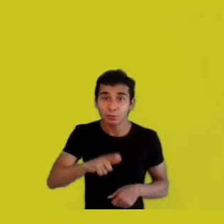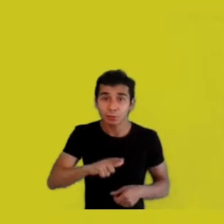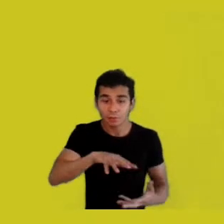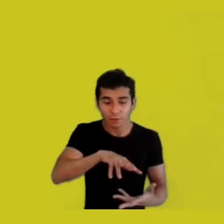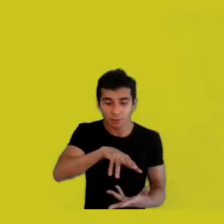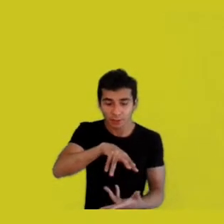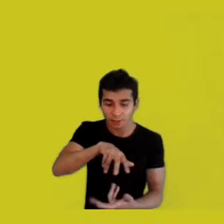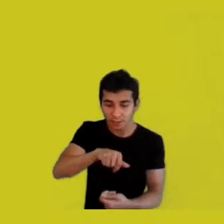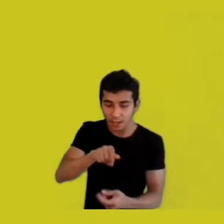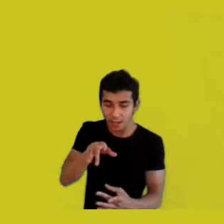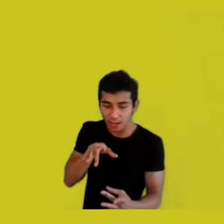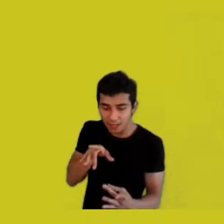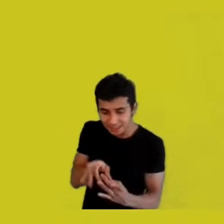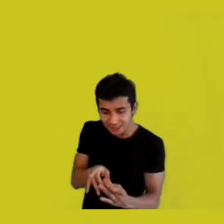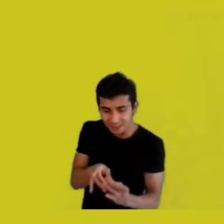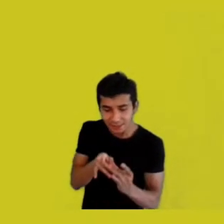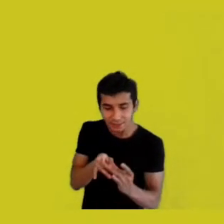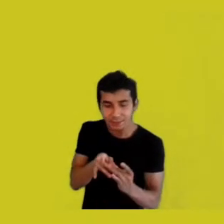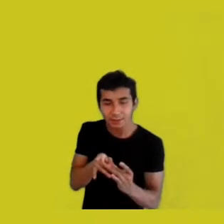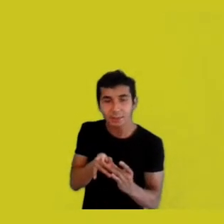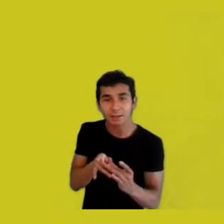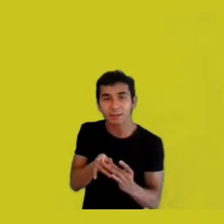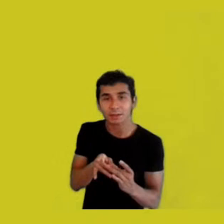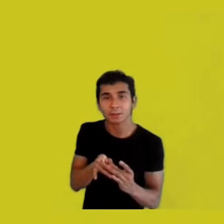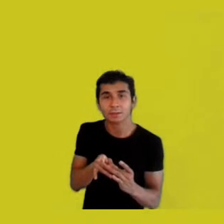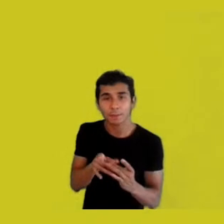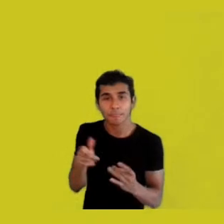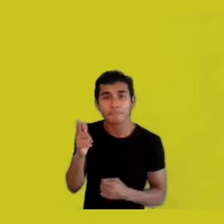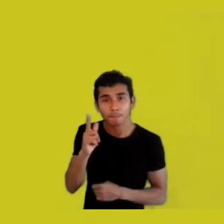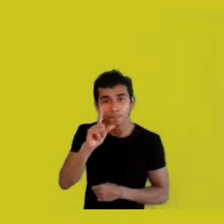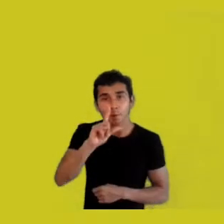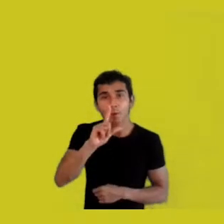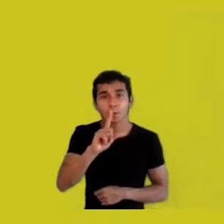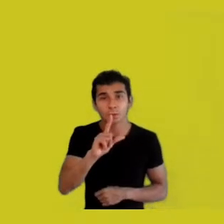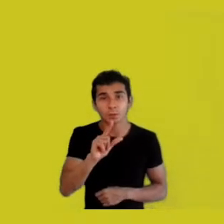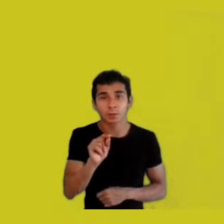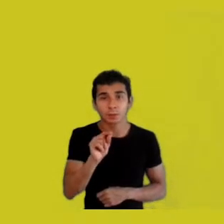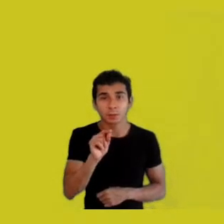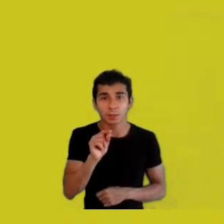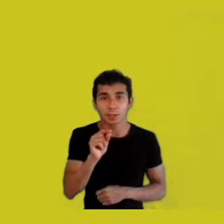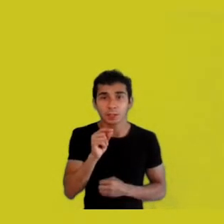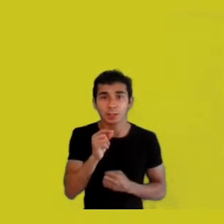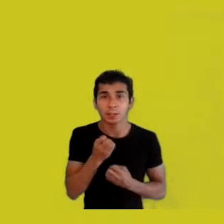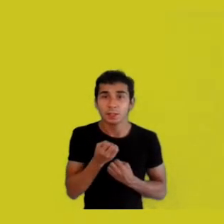to produce translation dynamics that aren’t dispersion dynamics.